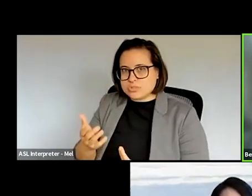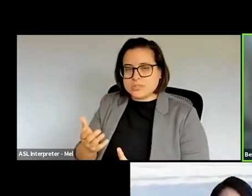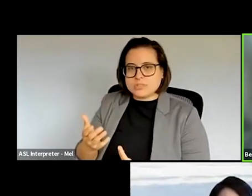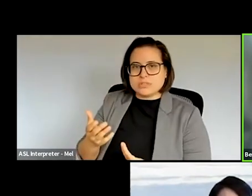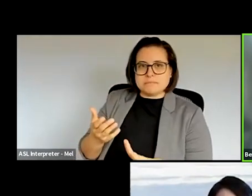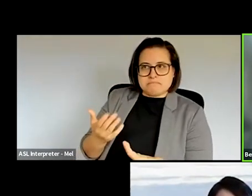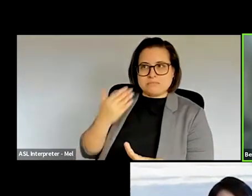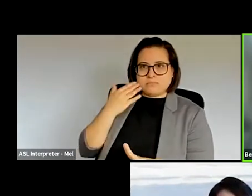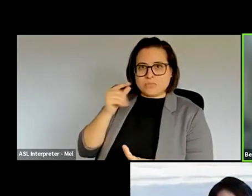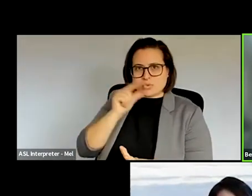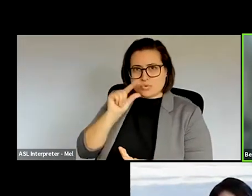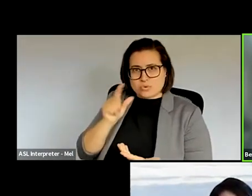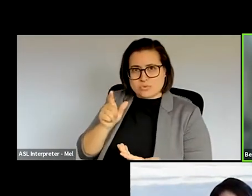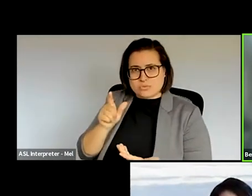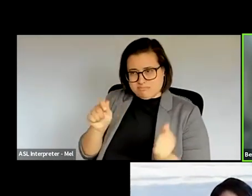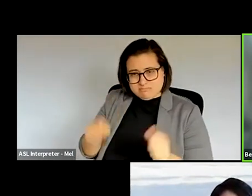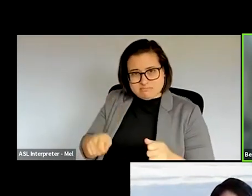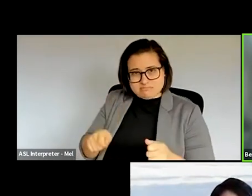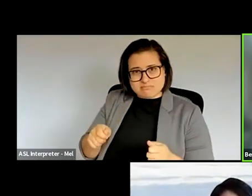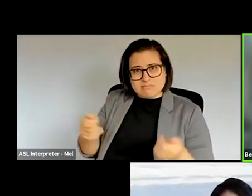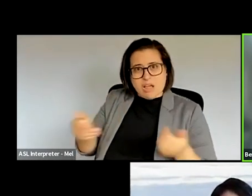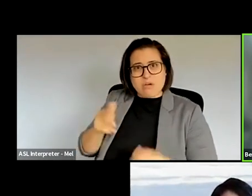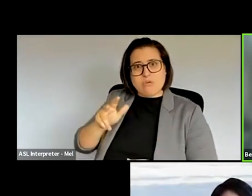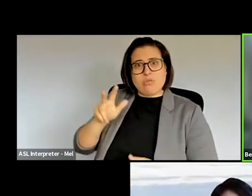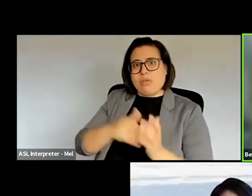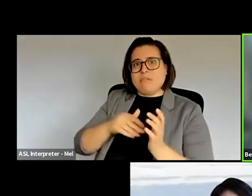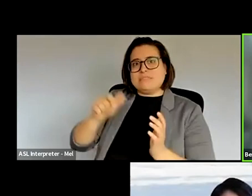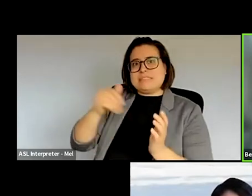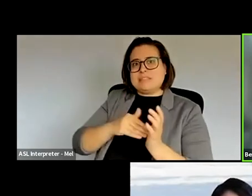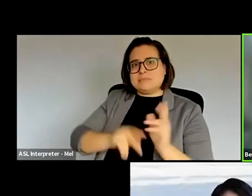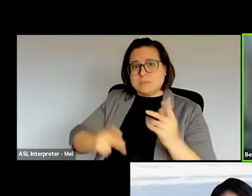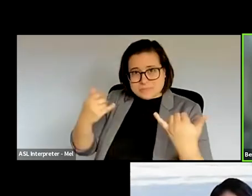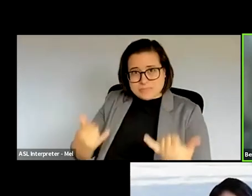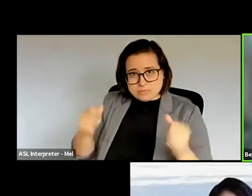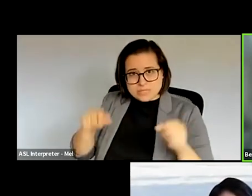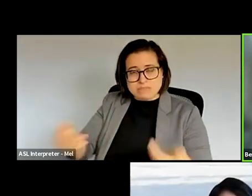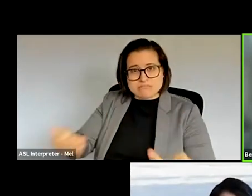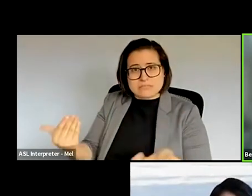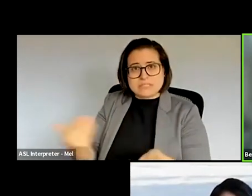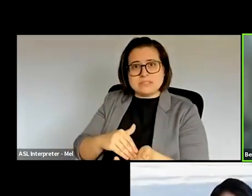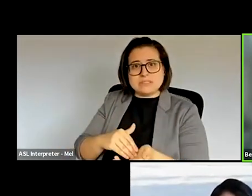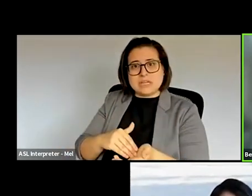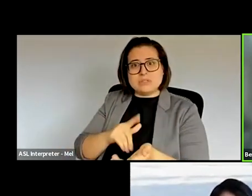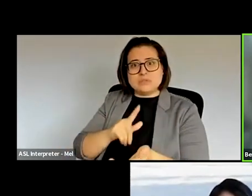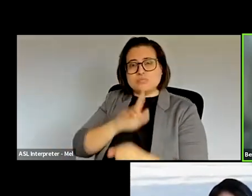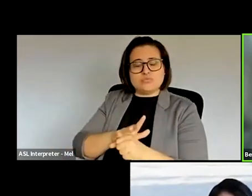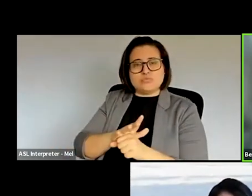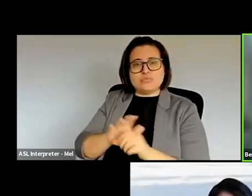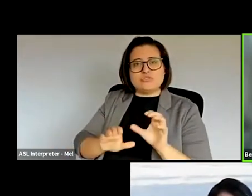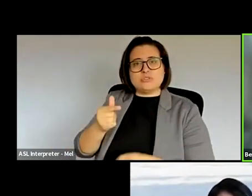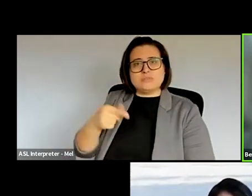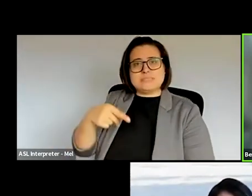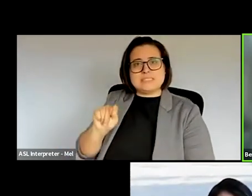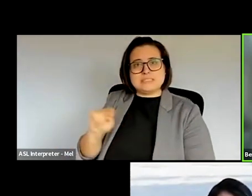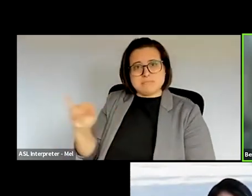hire 3000 or 10000 people now to ensure the high quality of chat GPT and similar systems maybe like